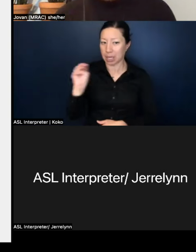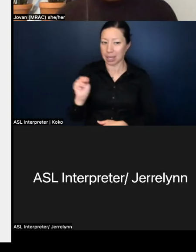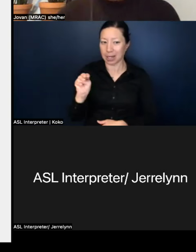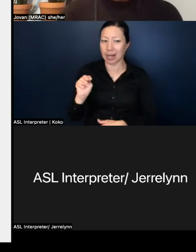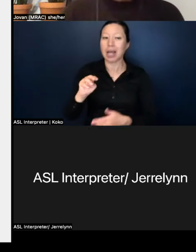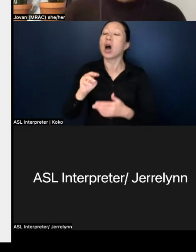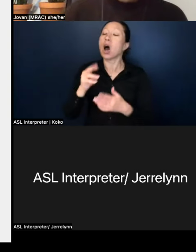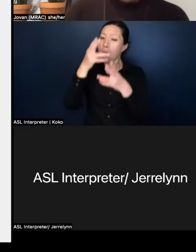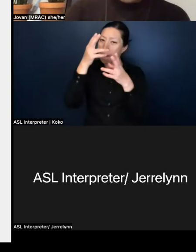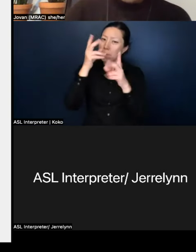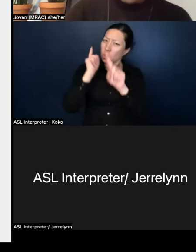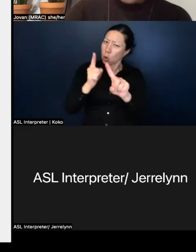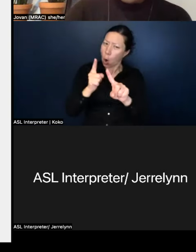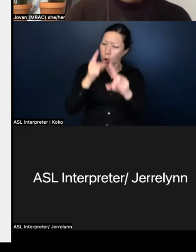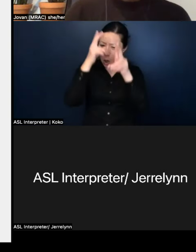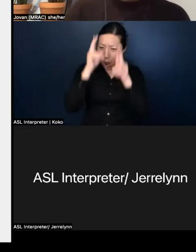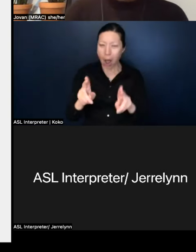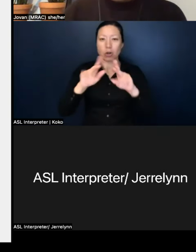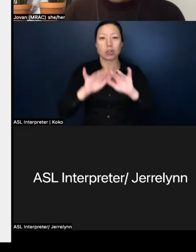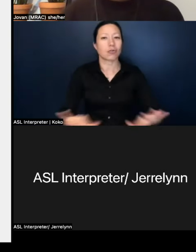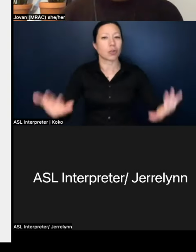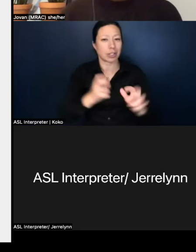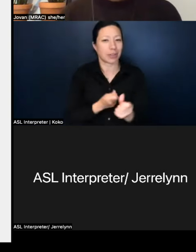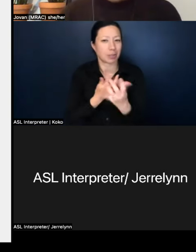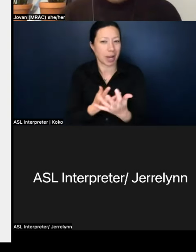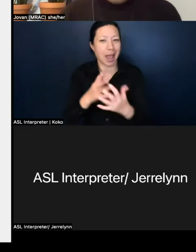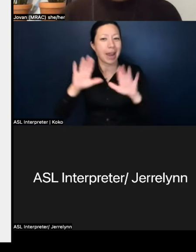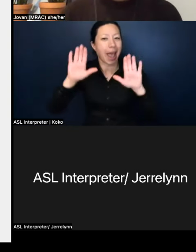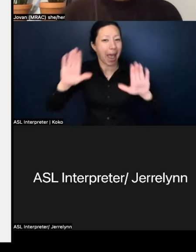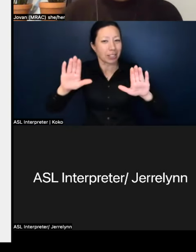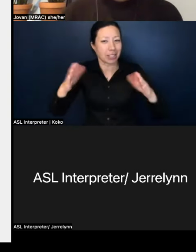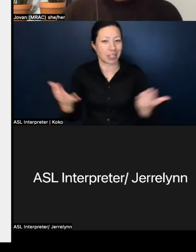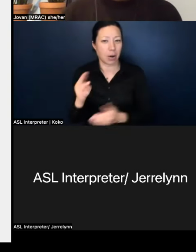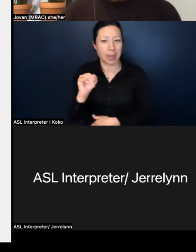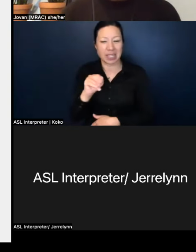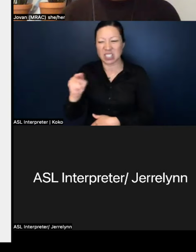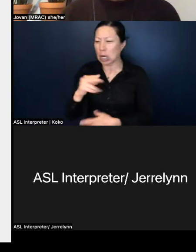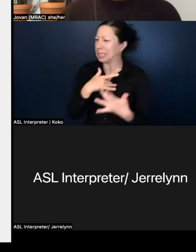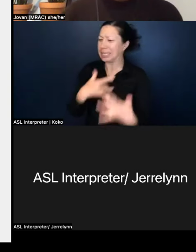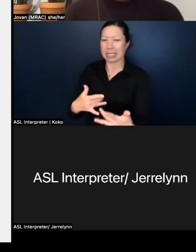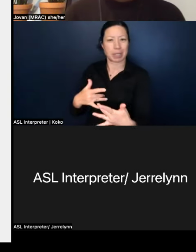and excellence in Minnesota, that historically goes under-recognized and under-resourced.